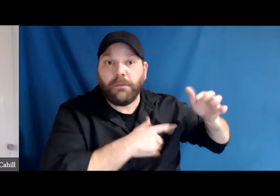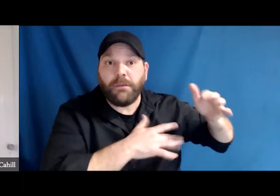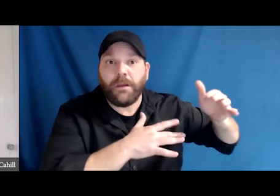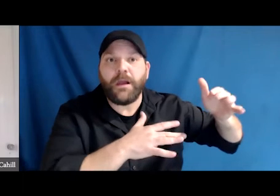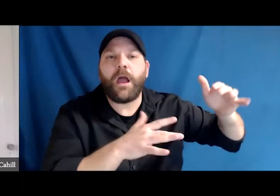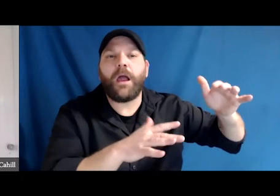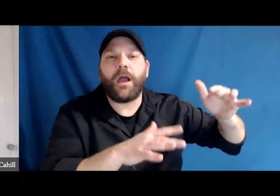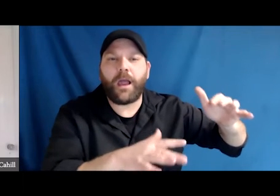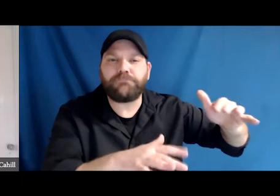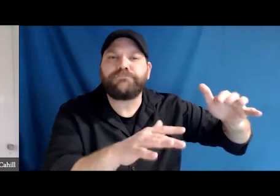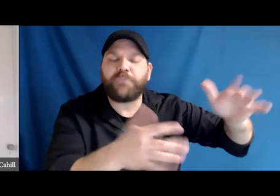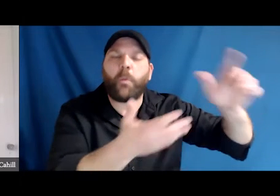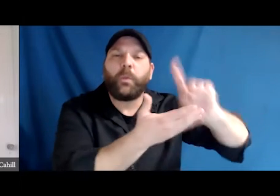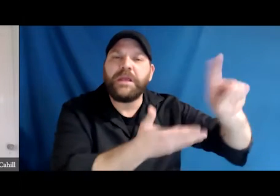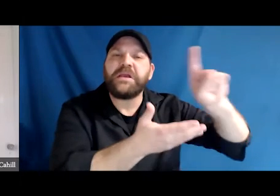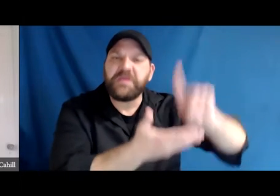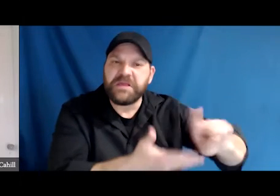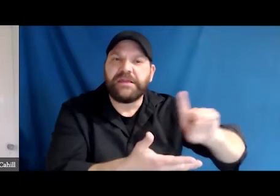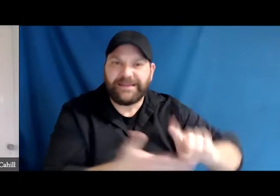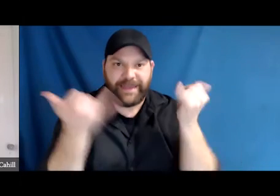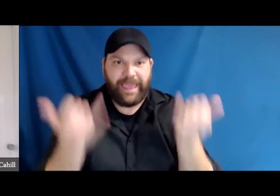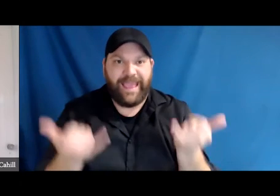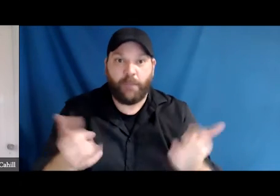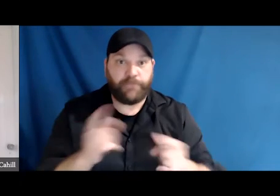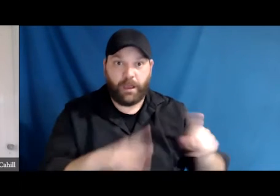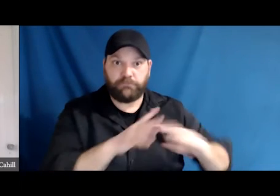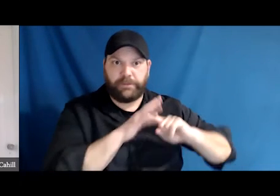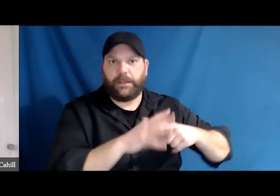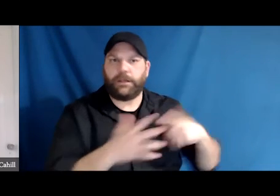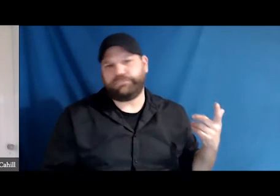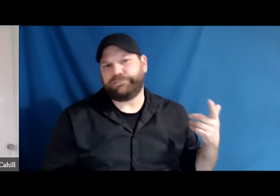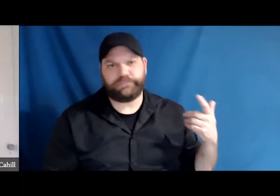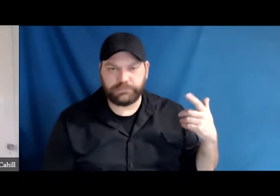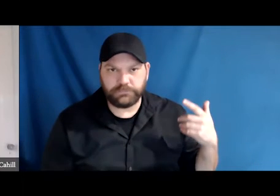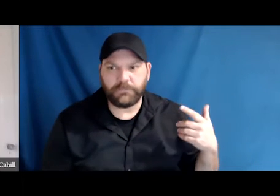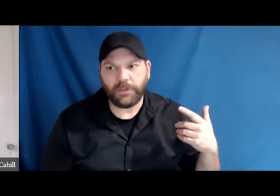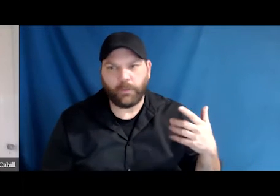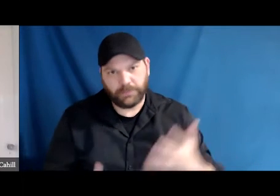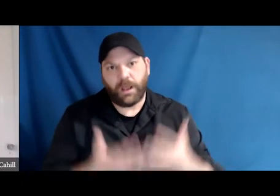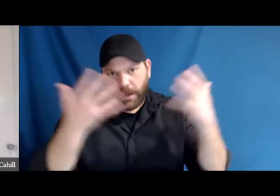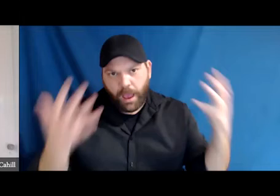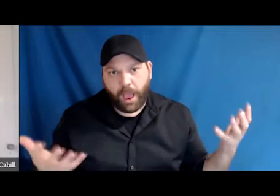but in the beginning, you know, it was a lot, and we just had to do our jobs and roll up our sleeves